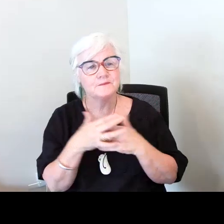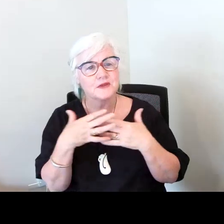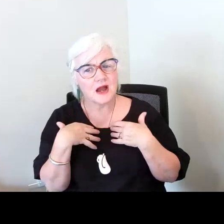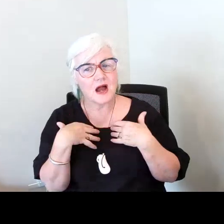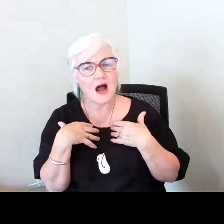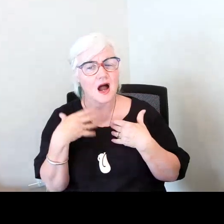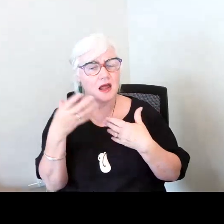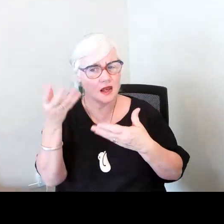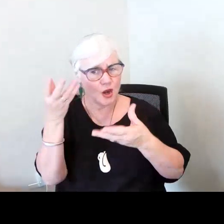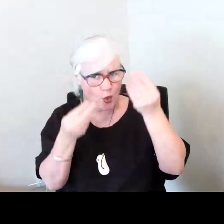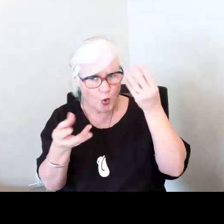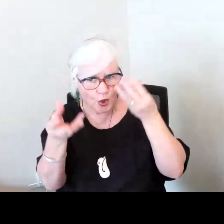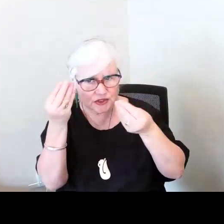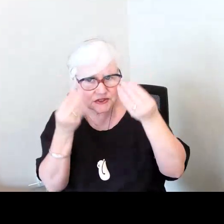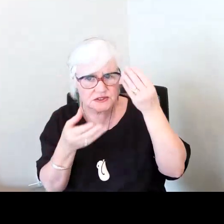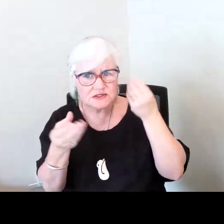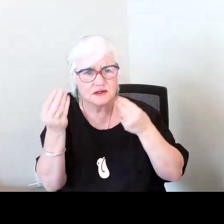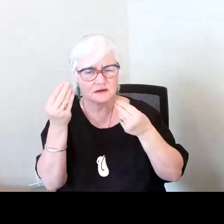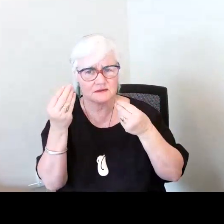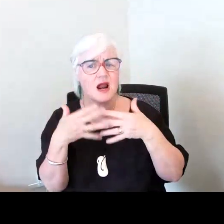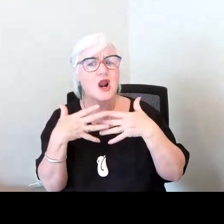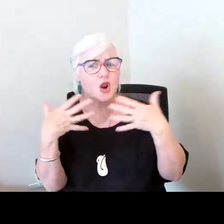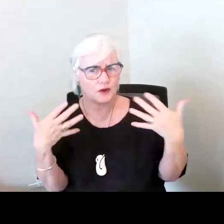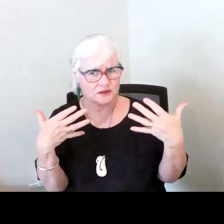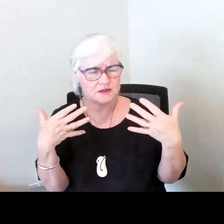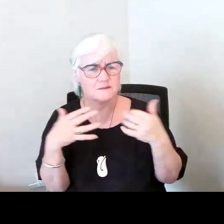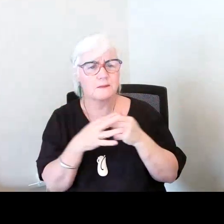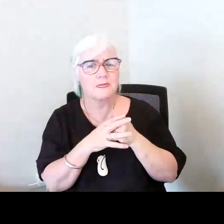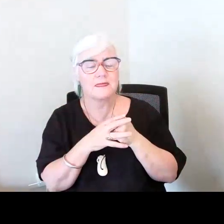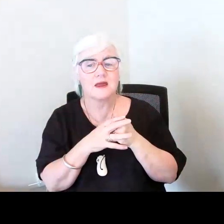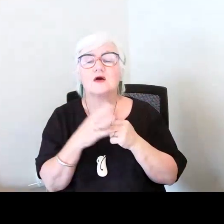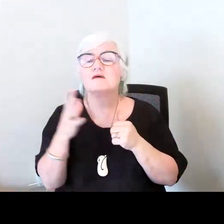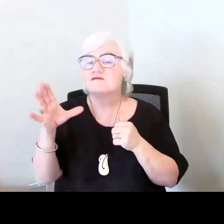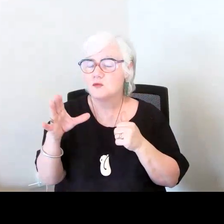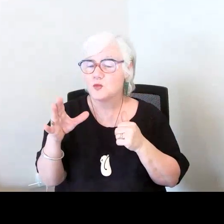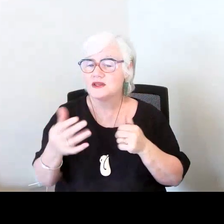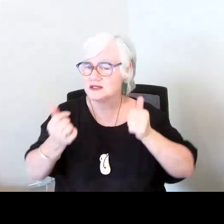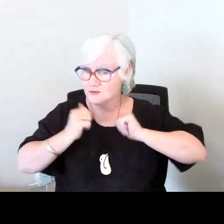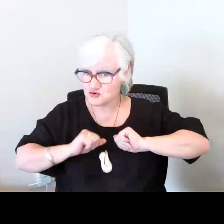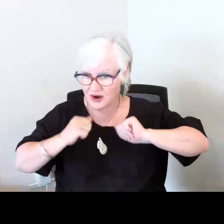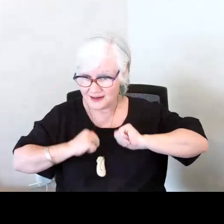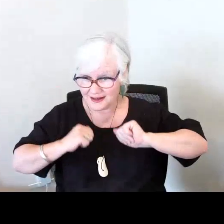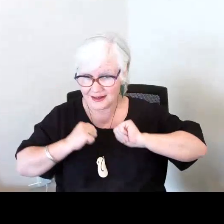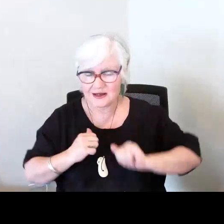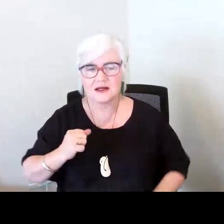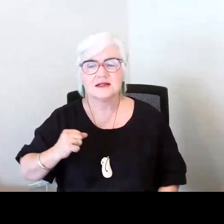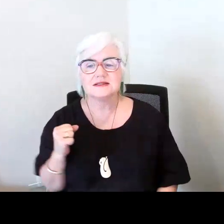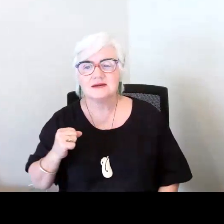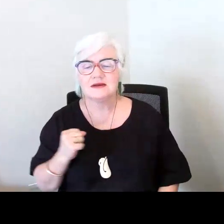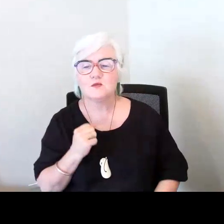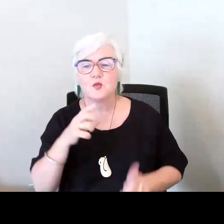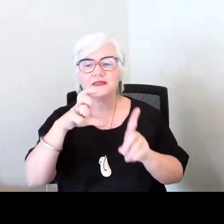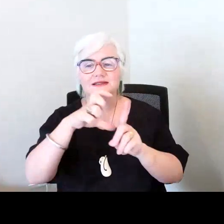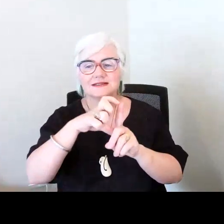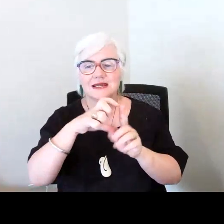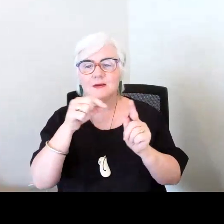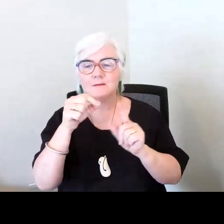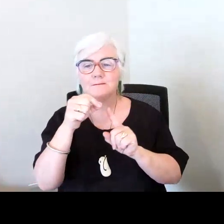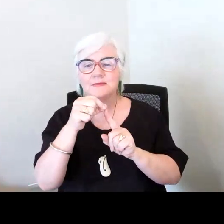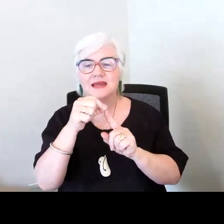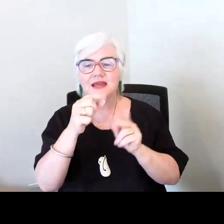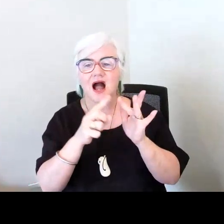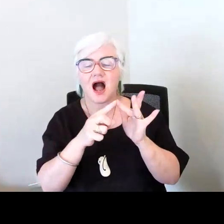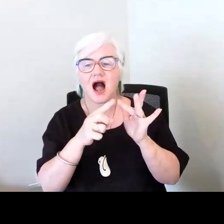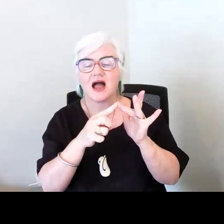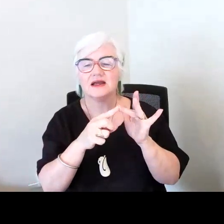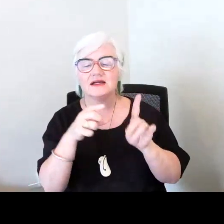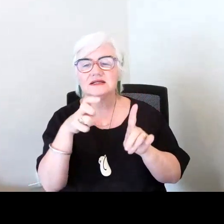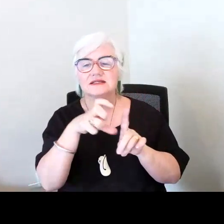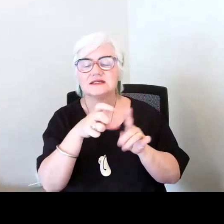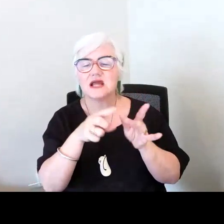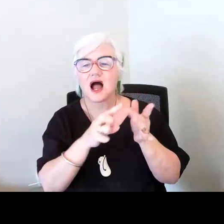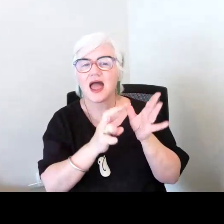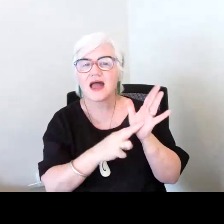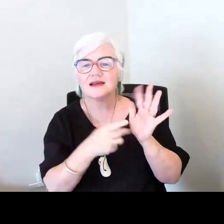from the training on the training we did down in Dunedin with Donald Beasley Institute is I